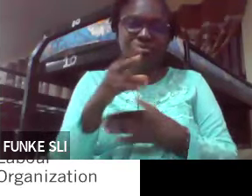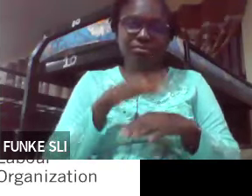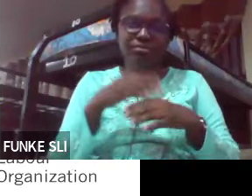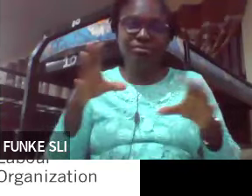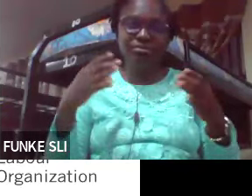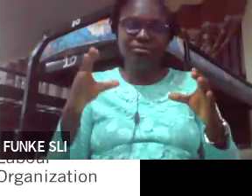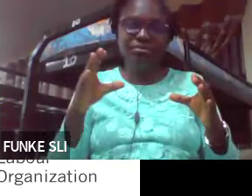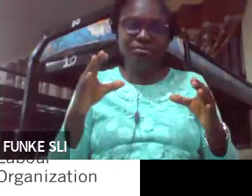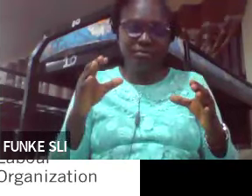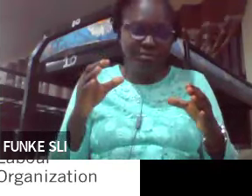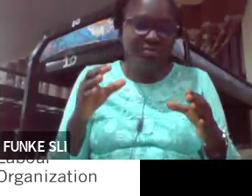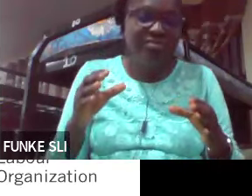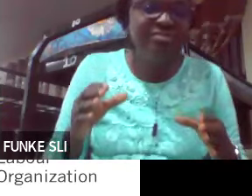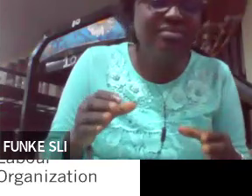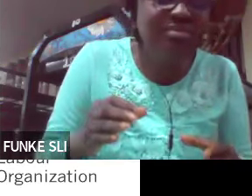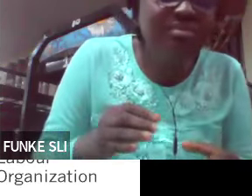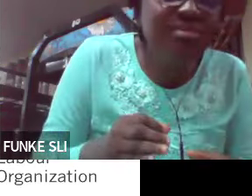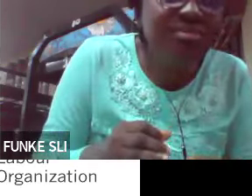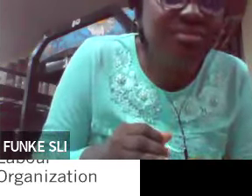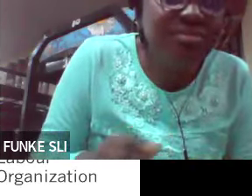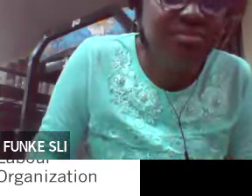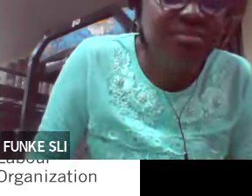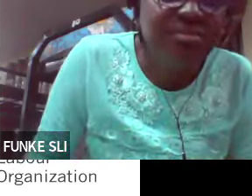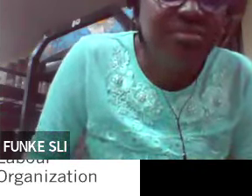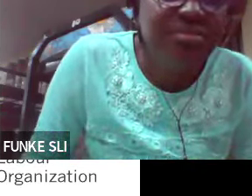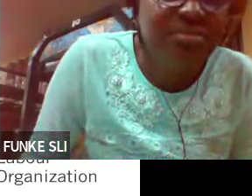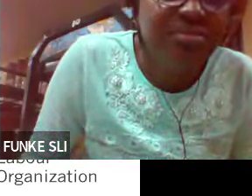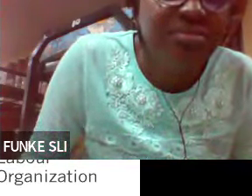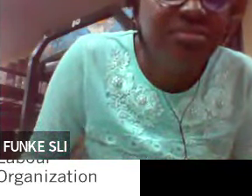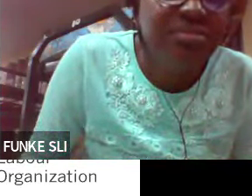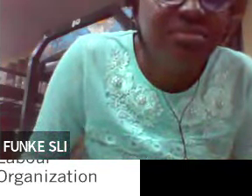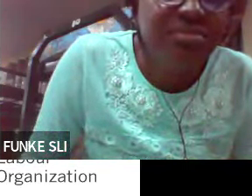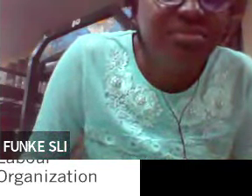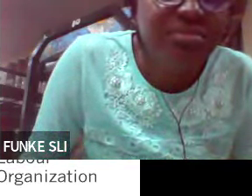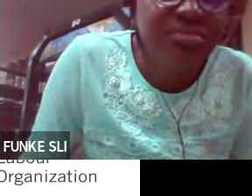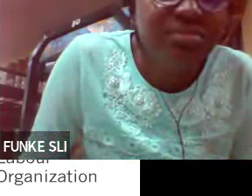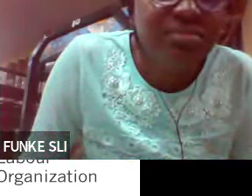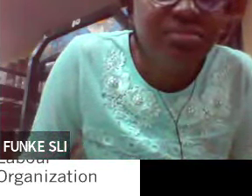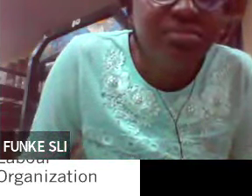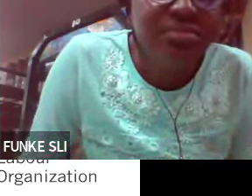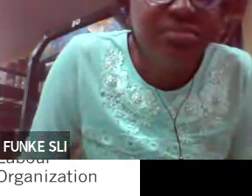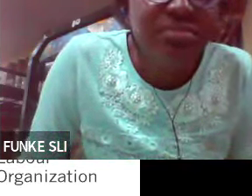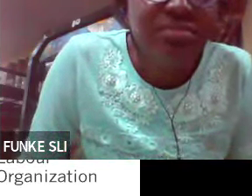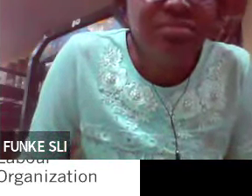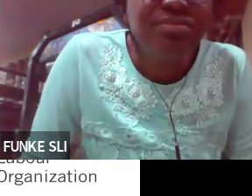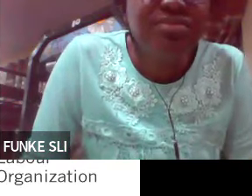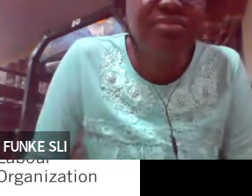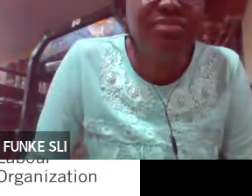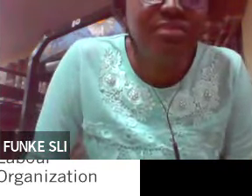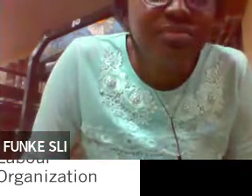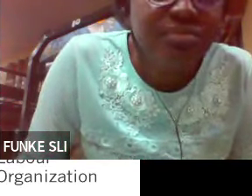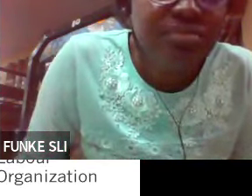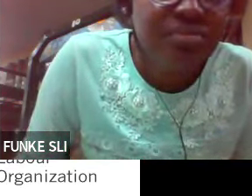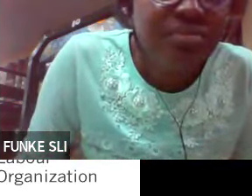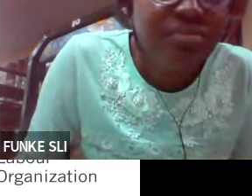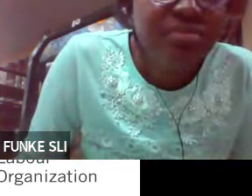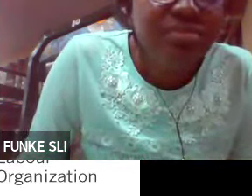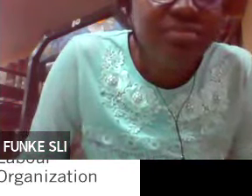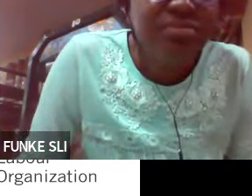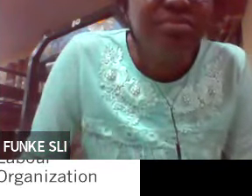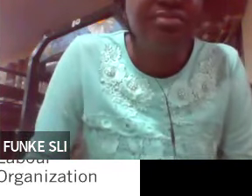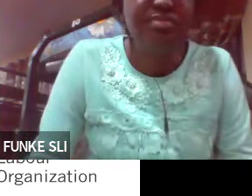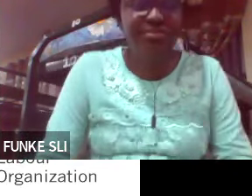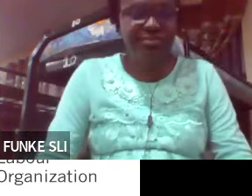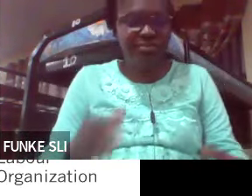Esther Isaac Chidera: I also started by wearing. I started with 10 10 fowl broiler and